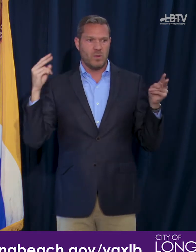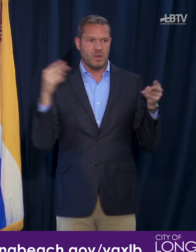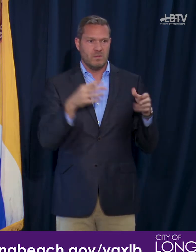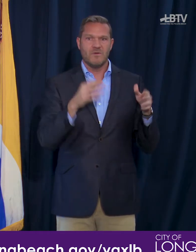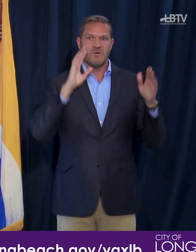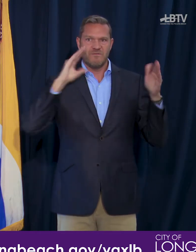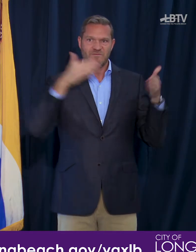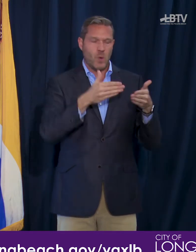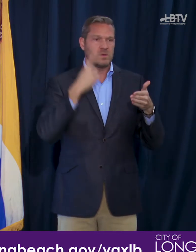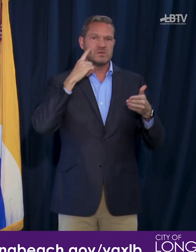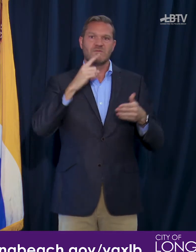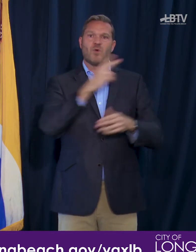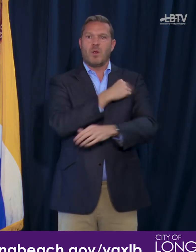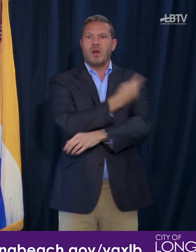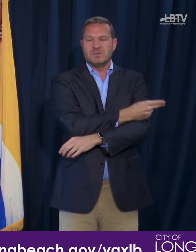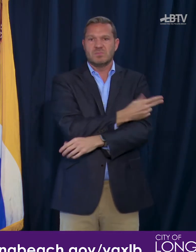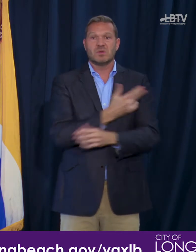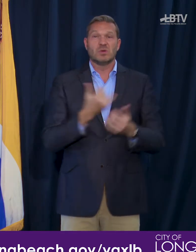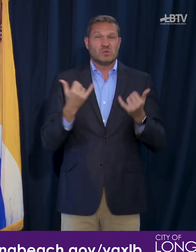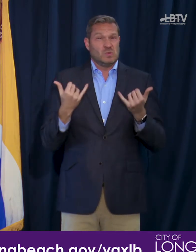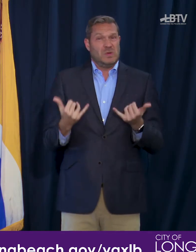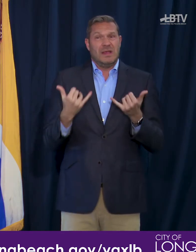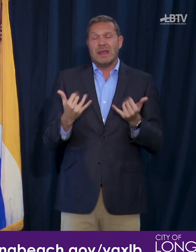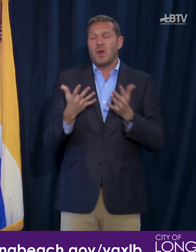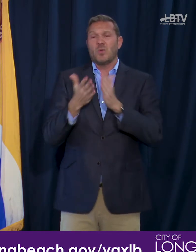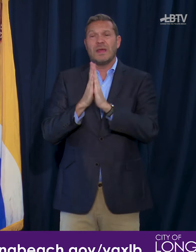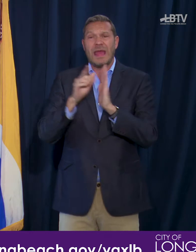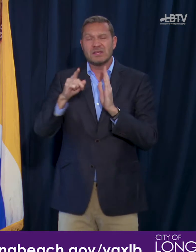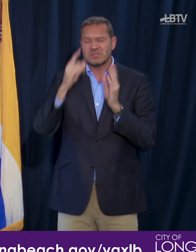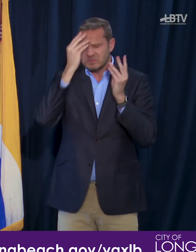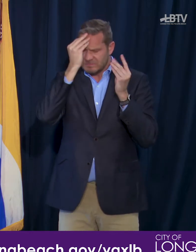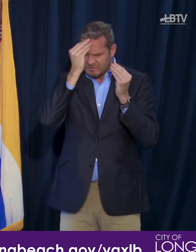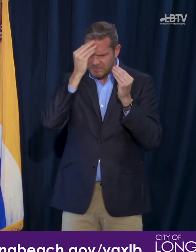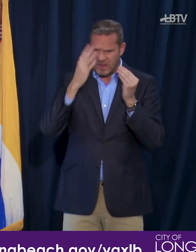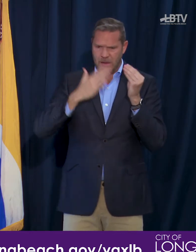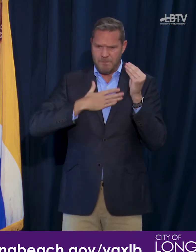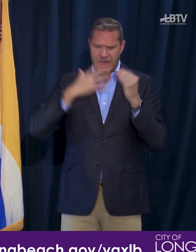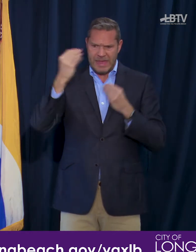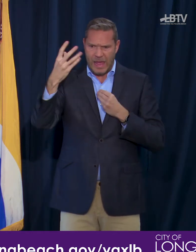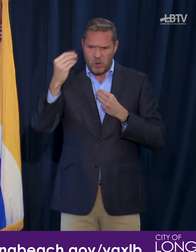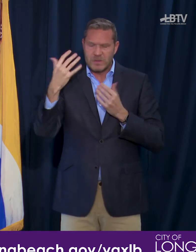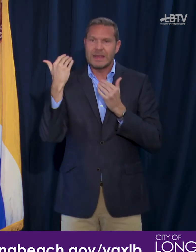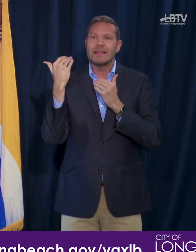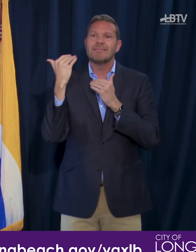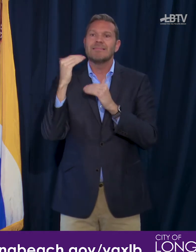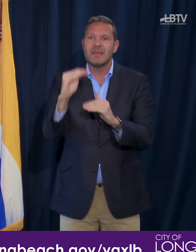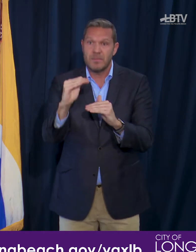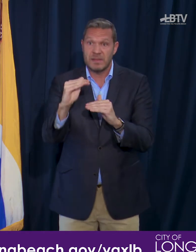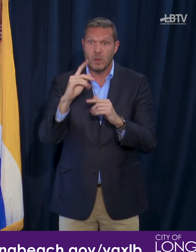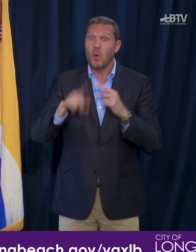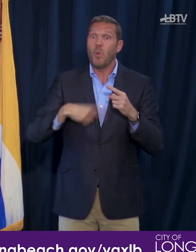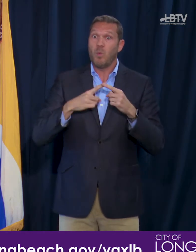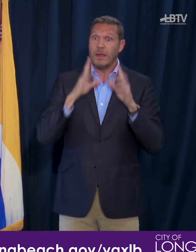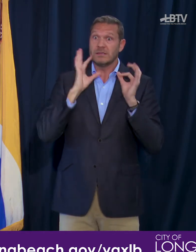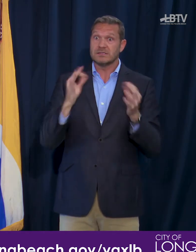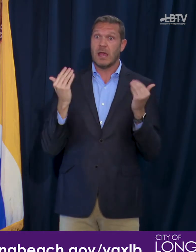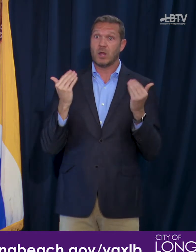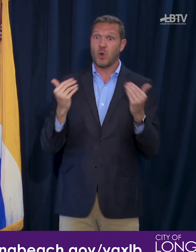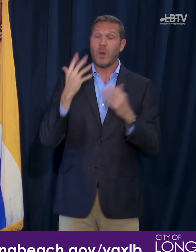and deaths within the city so we ask you to really continue to limit your outings and to choose carefully what you decide to engage in.